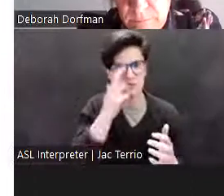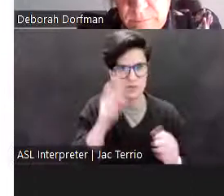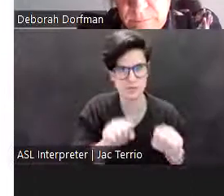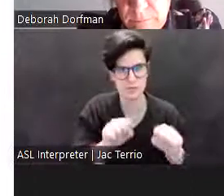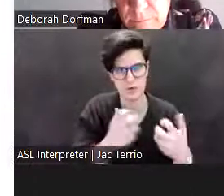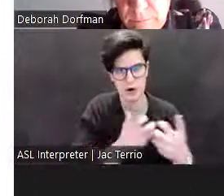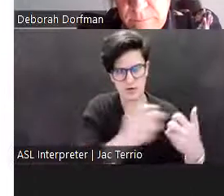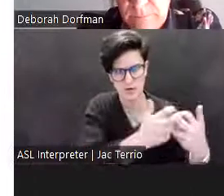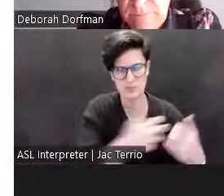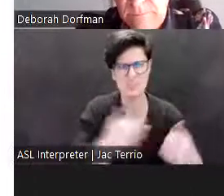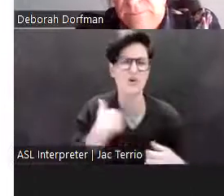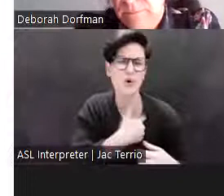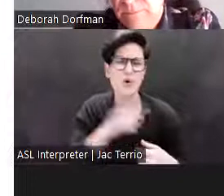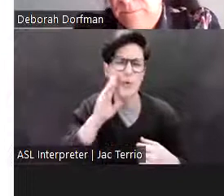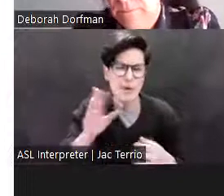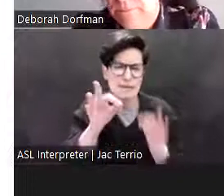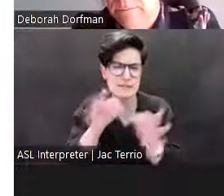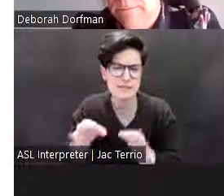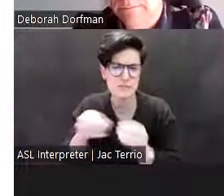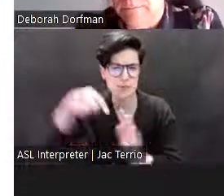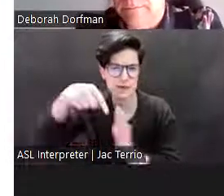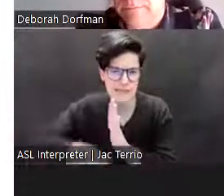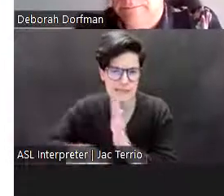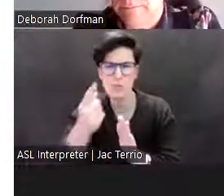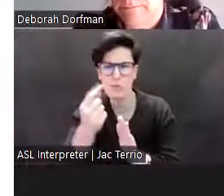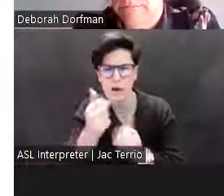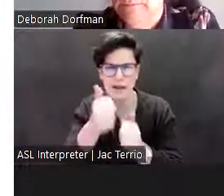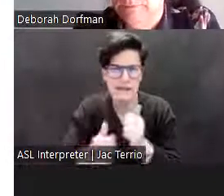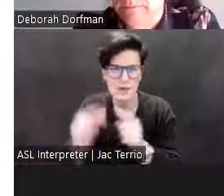15:09:57 But the thing that's most important that I always remind people of is that those